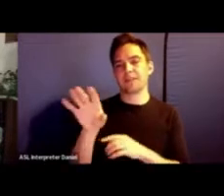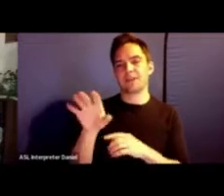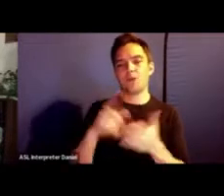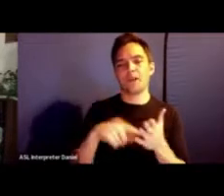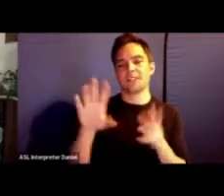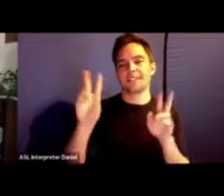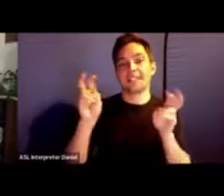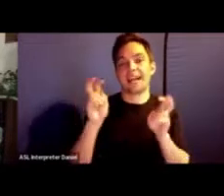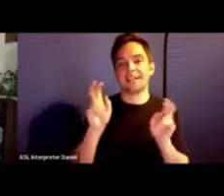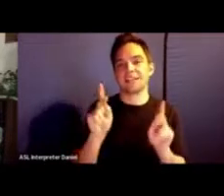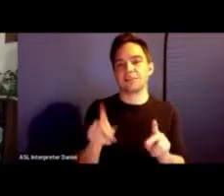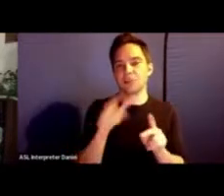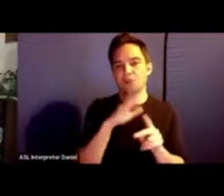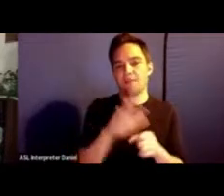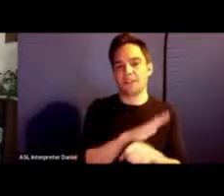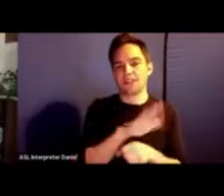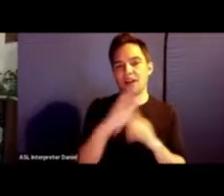person who fills this role in your state?"